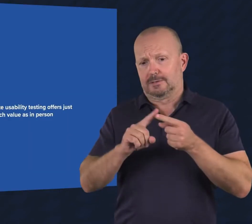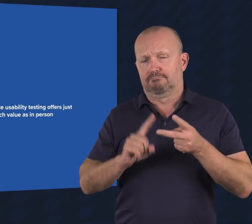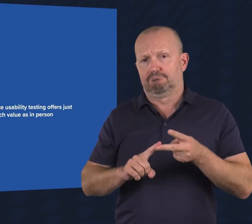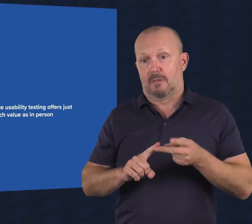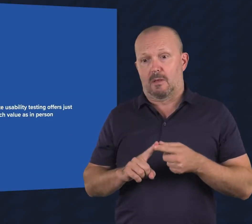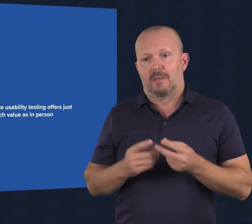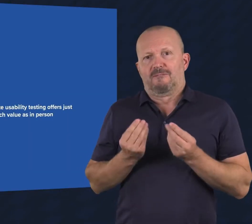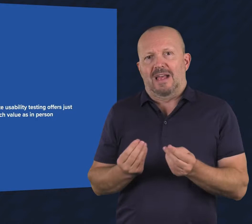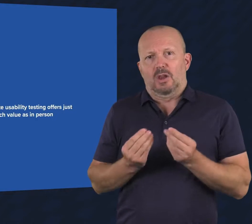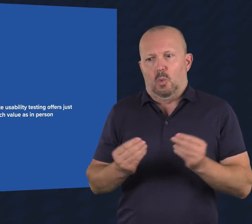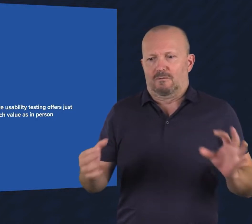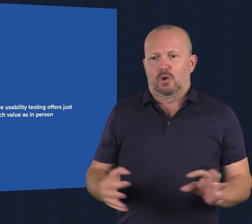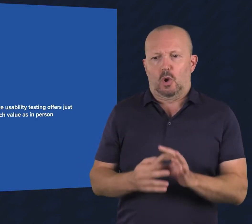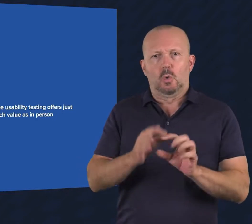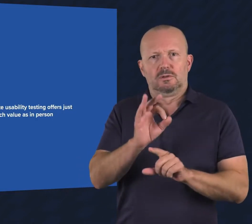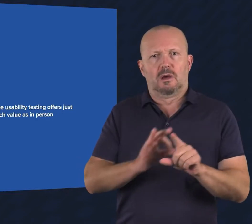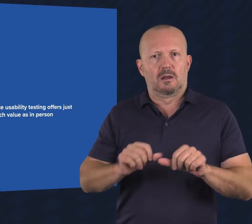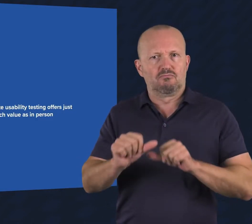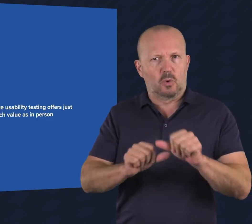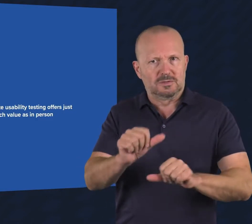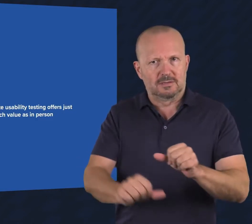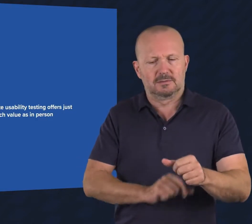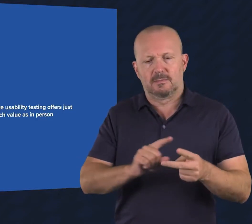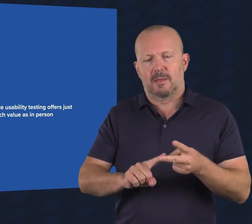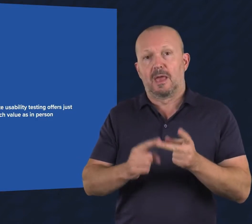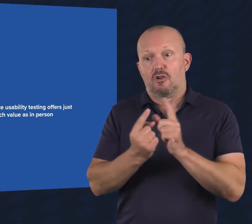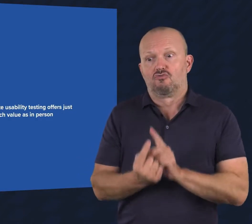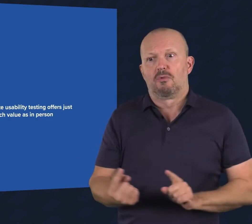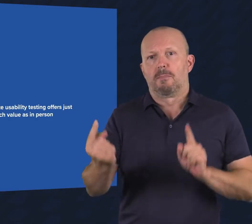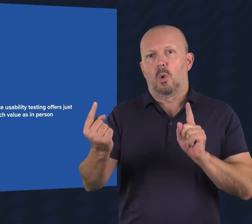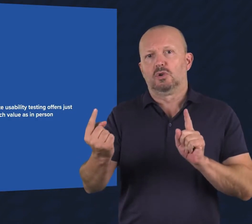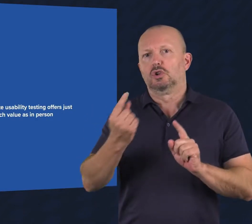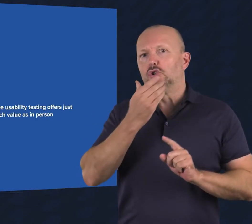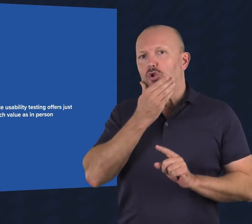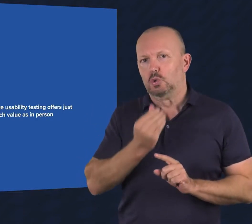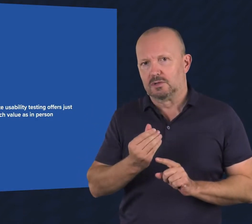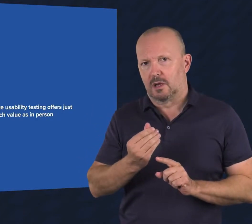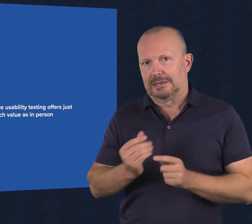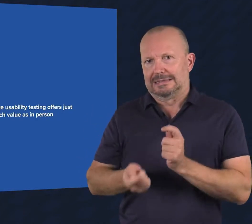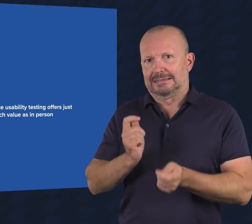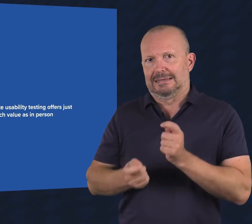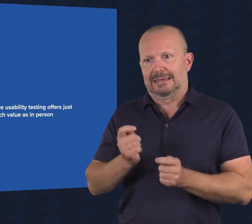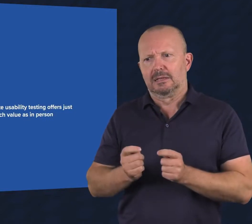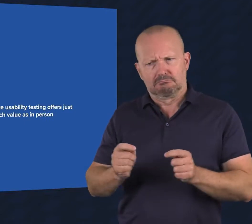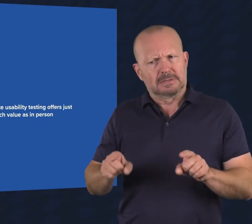are the value of the co-design process and that remote usability testing offers just as much value